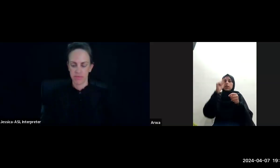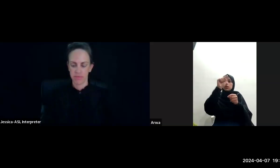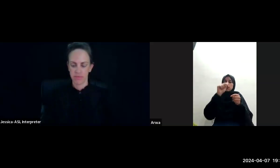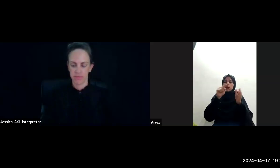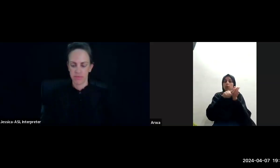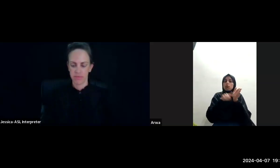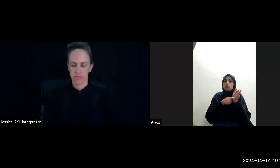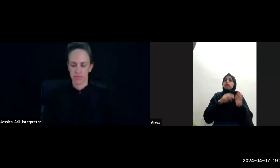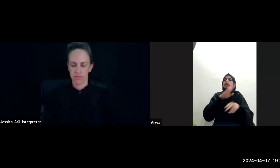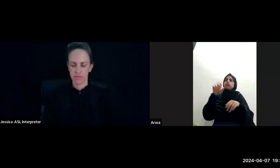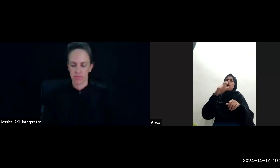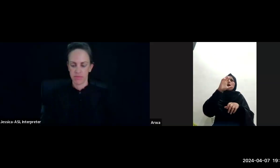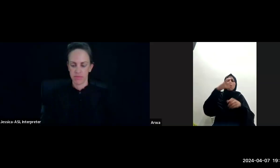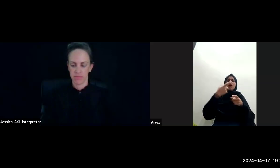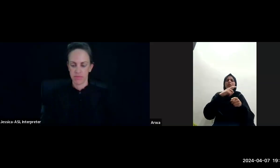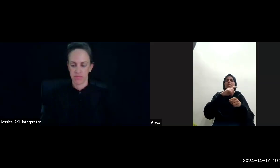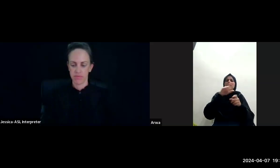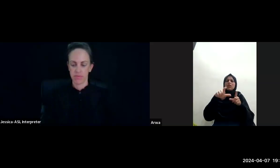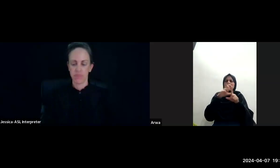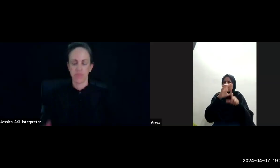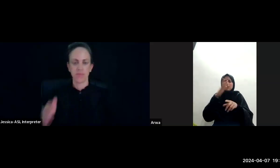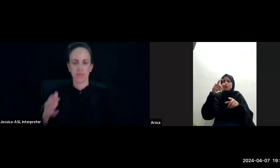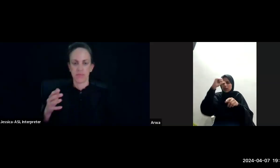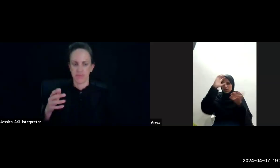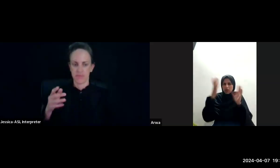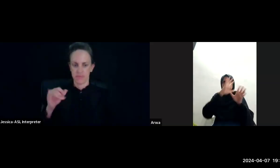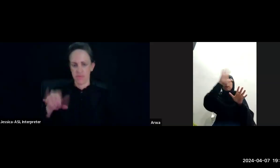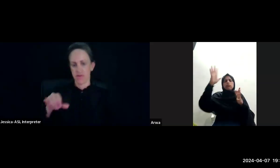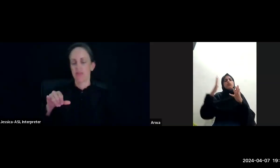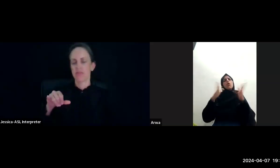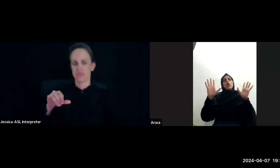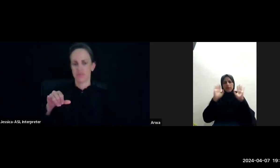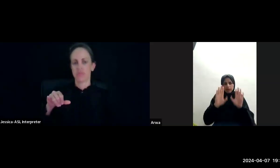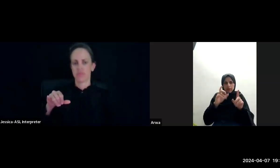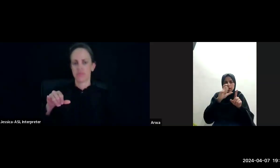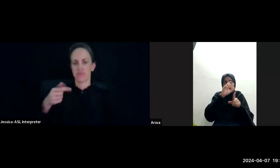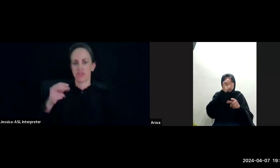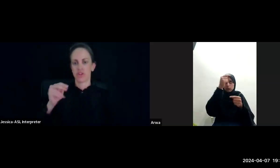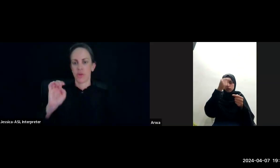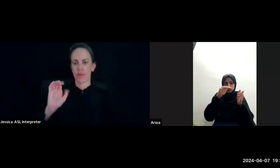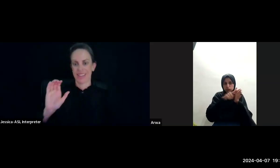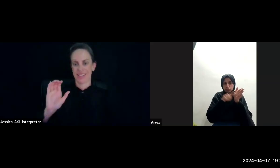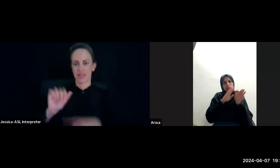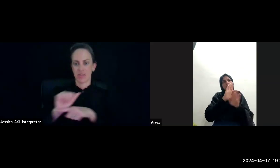countries guidelines are set in such the way that in genomic practice, the autonomy is with the subject,